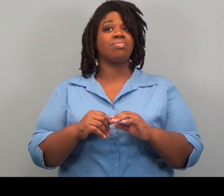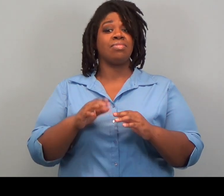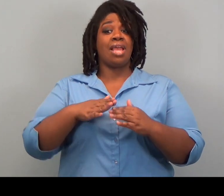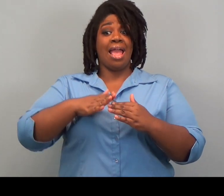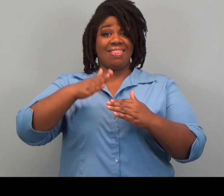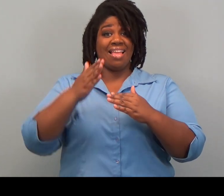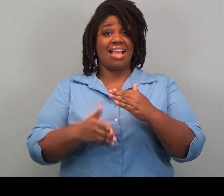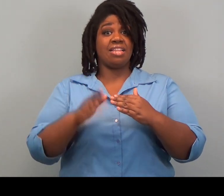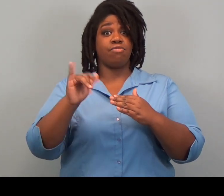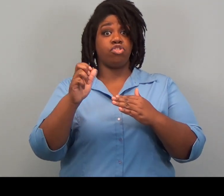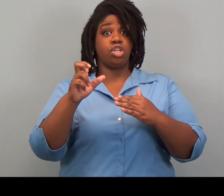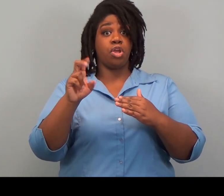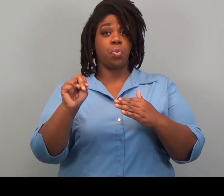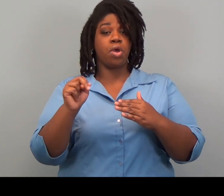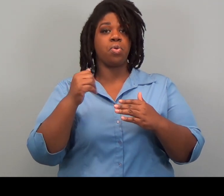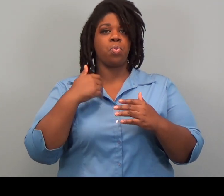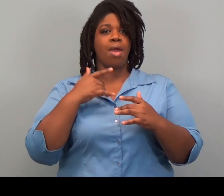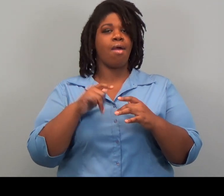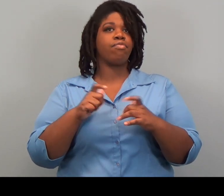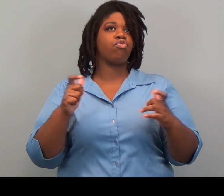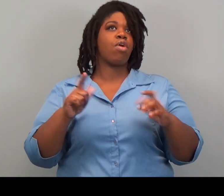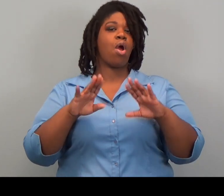People are going to be lined up outside of our door,